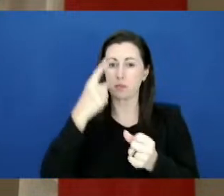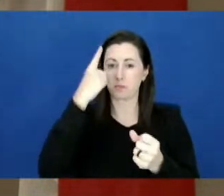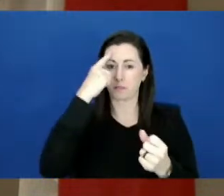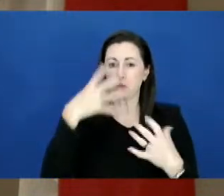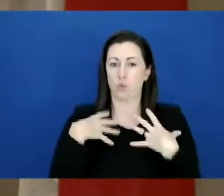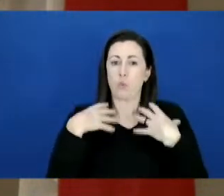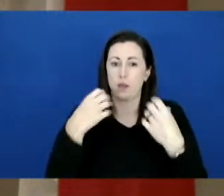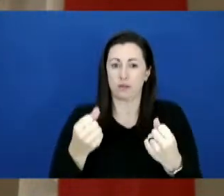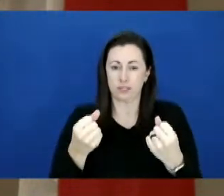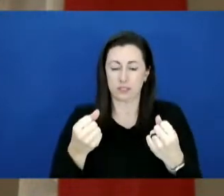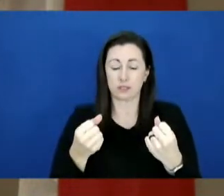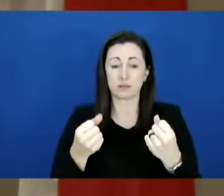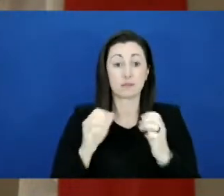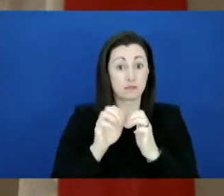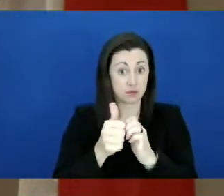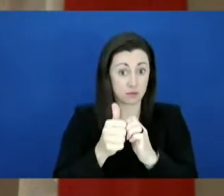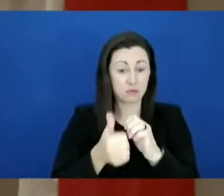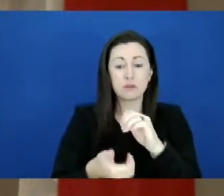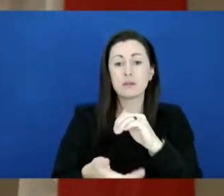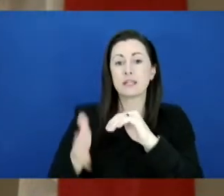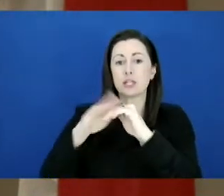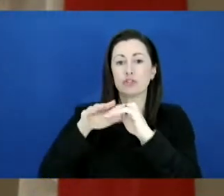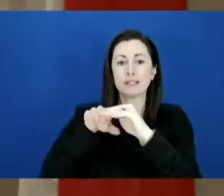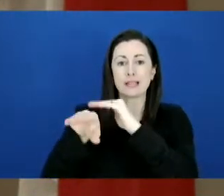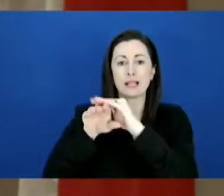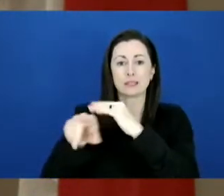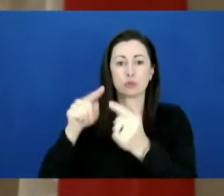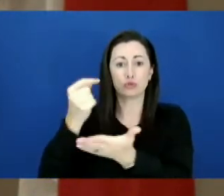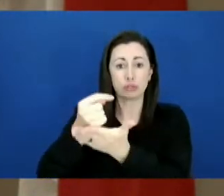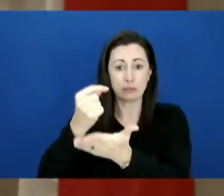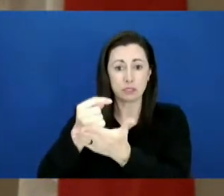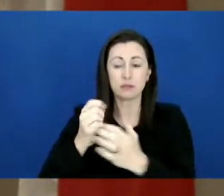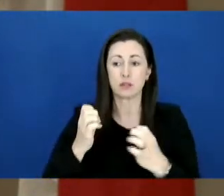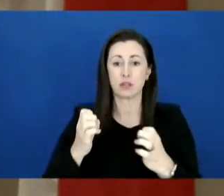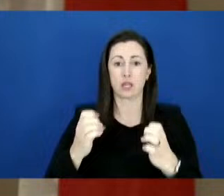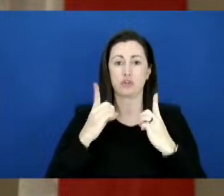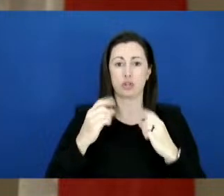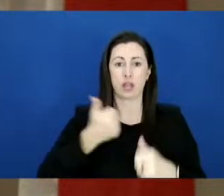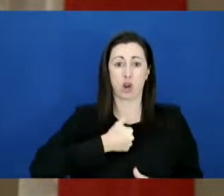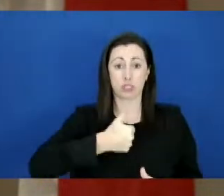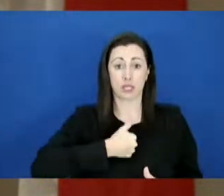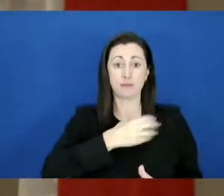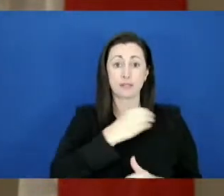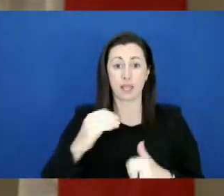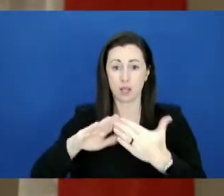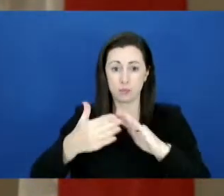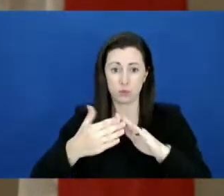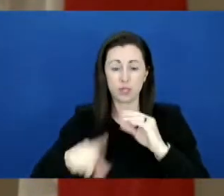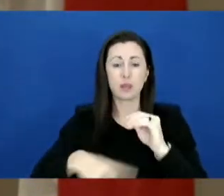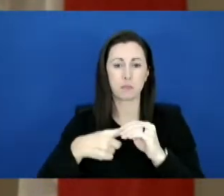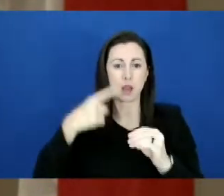CONNECTIONS IN MECKLENBURG COUNTY THAT WILL SUPPORT MENTAL